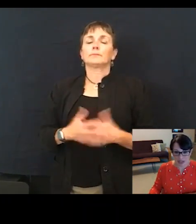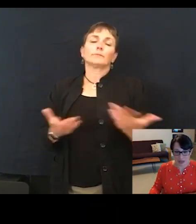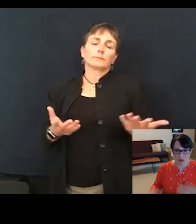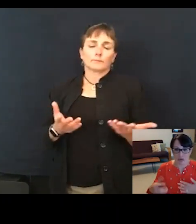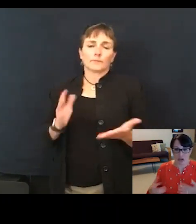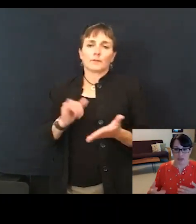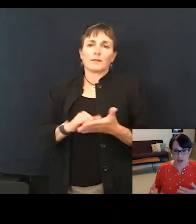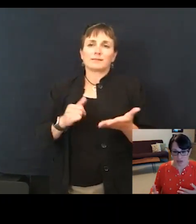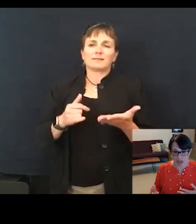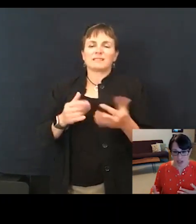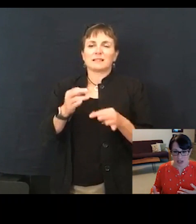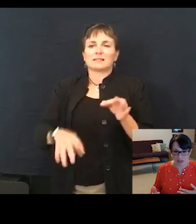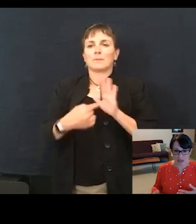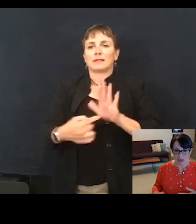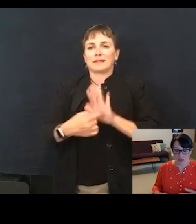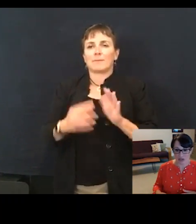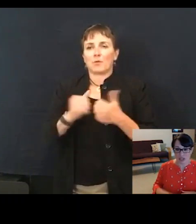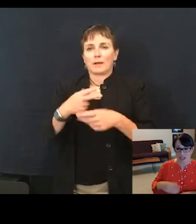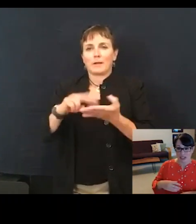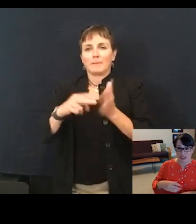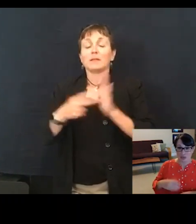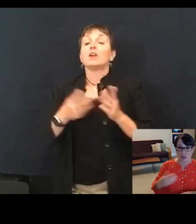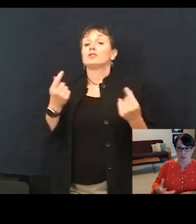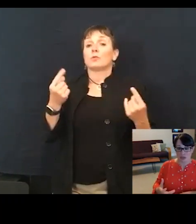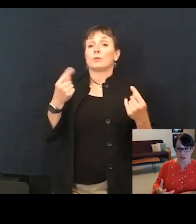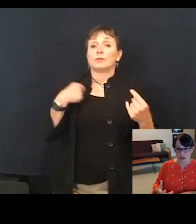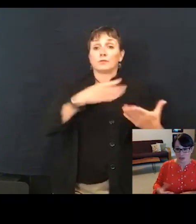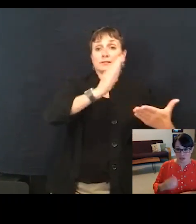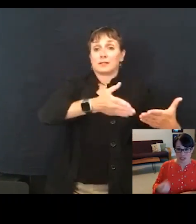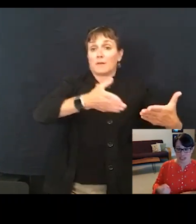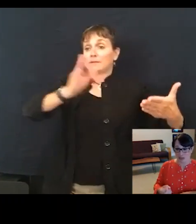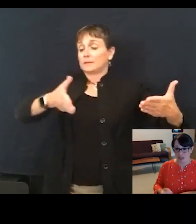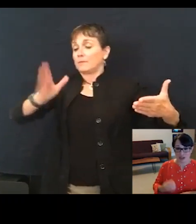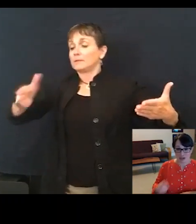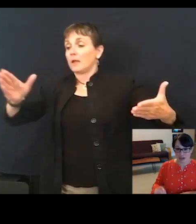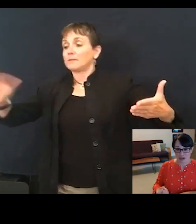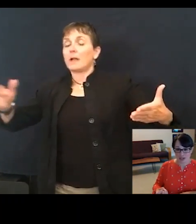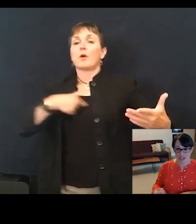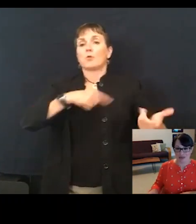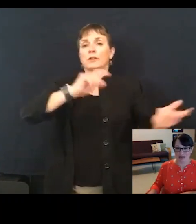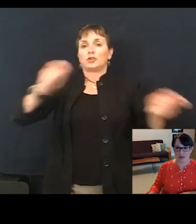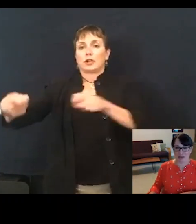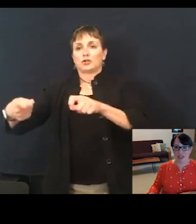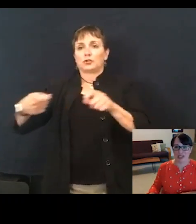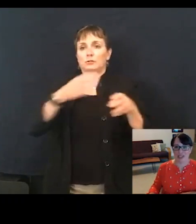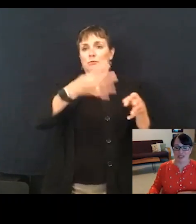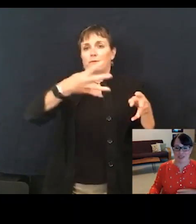We codon-modified them, such that they wouldn't be there either in stop sign or yield sign form,